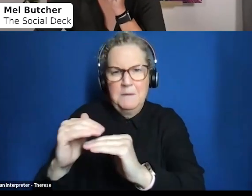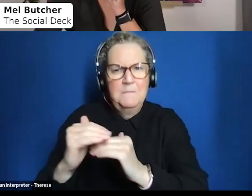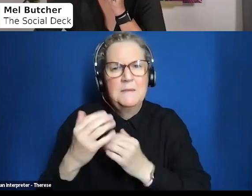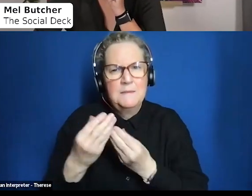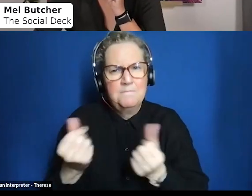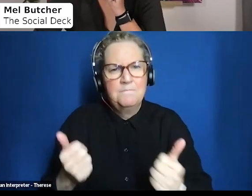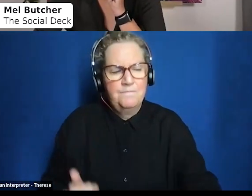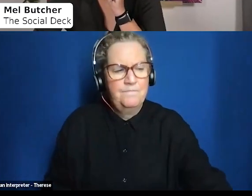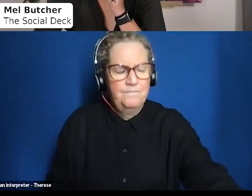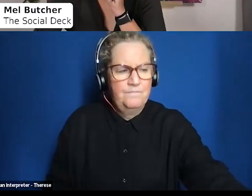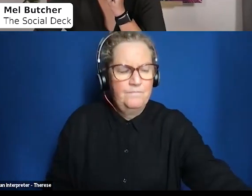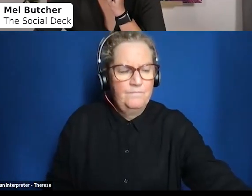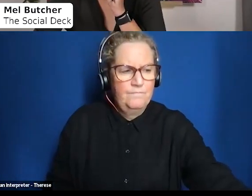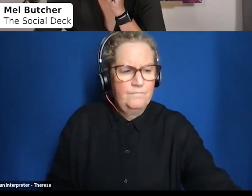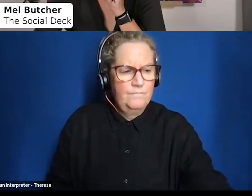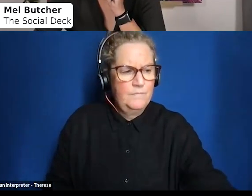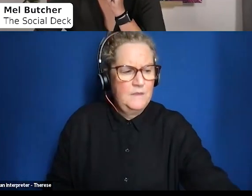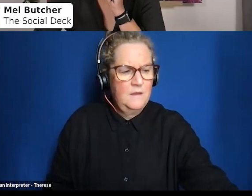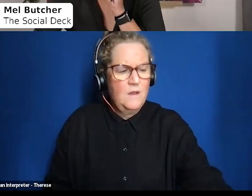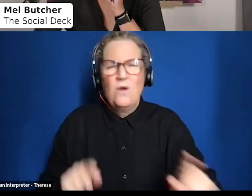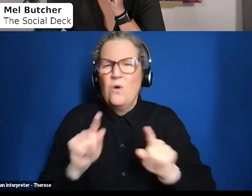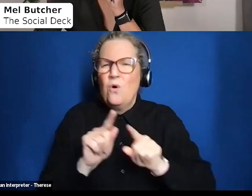In addition to that is the